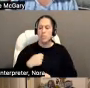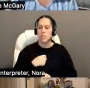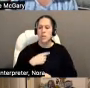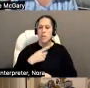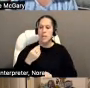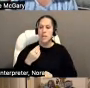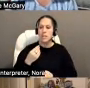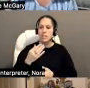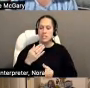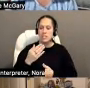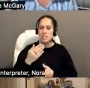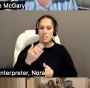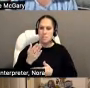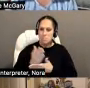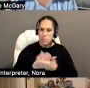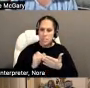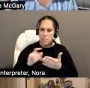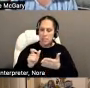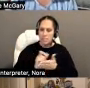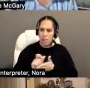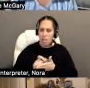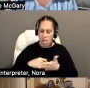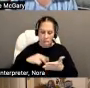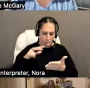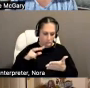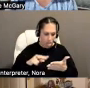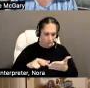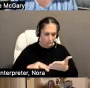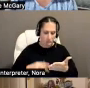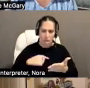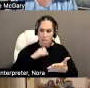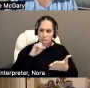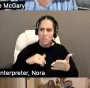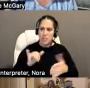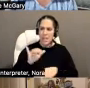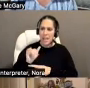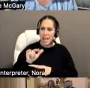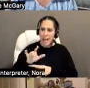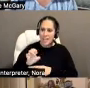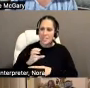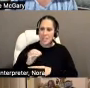a piece of literature I loved it, it felt-- it was like Alice in Wonderland, like just the